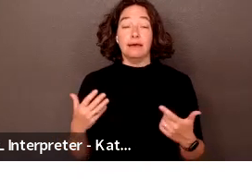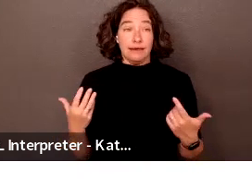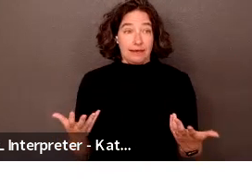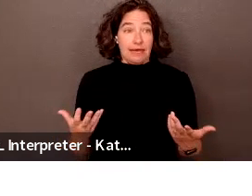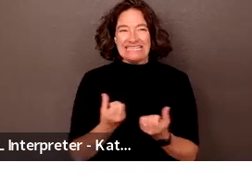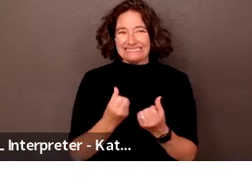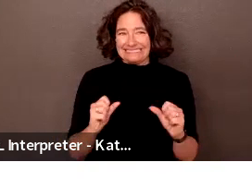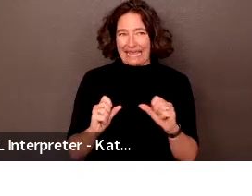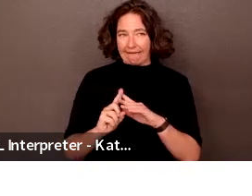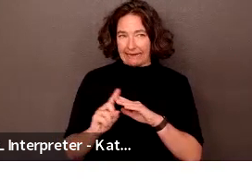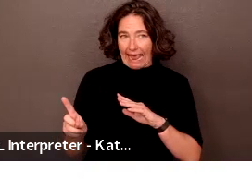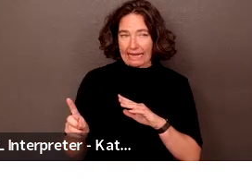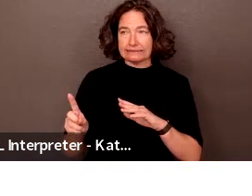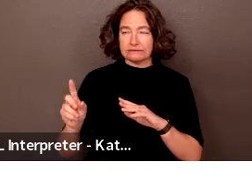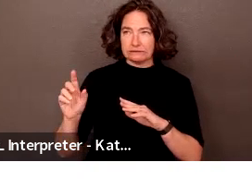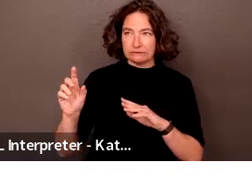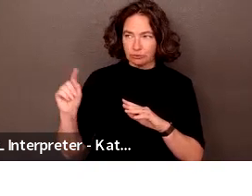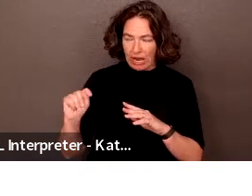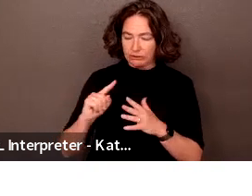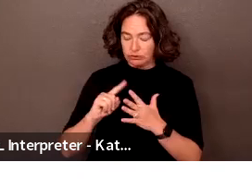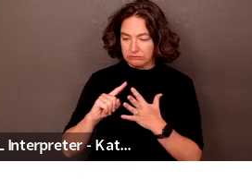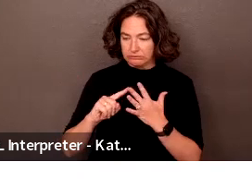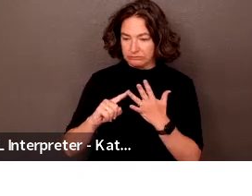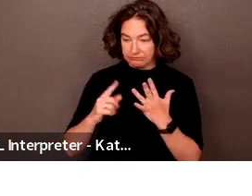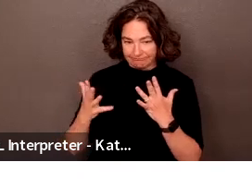slow down. So that's -- that's why we're trying to